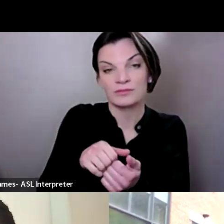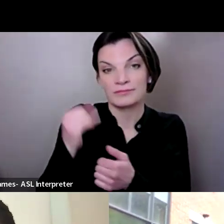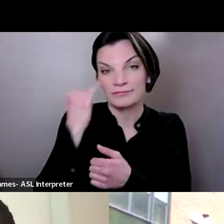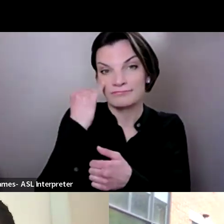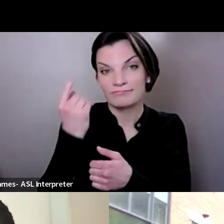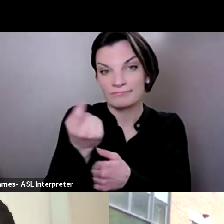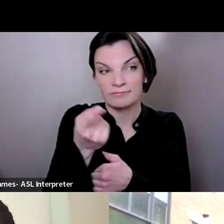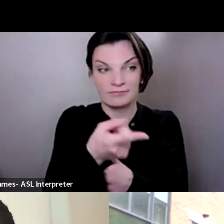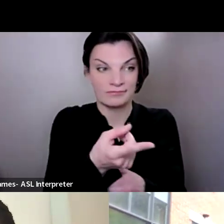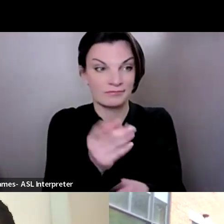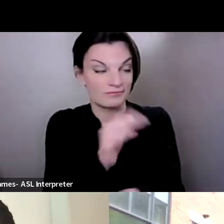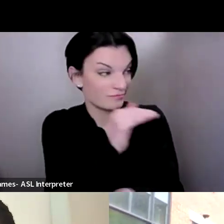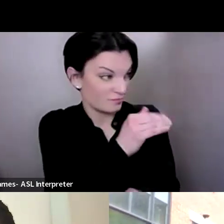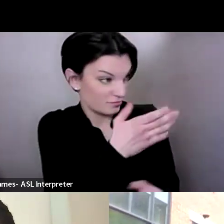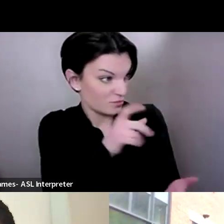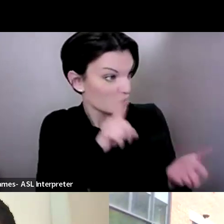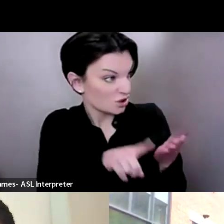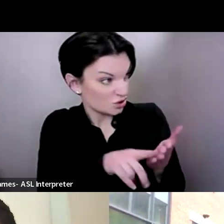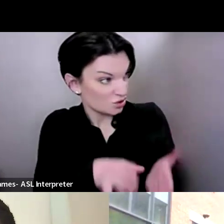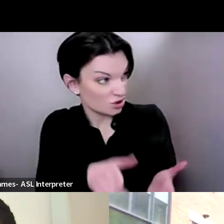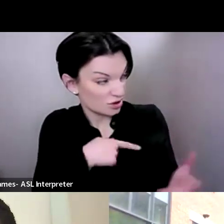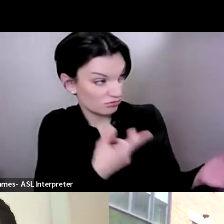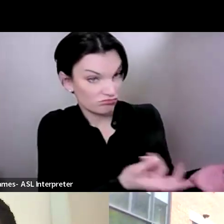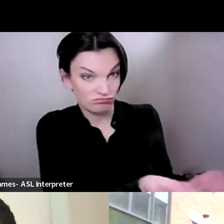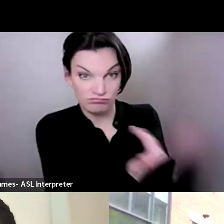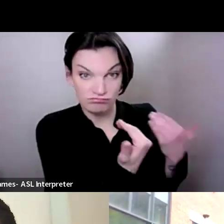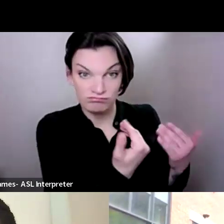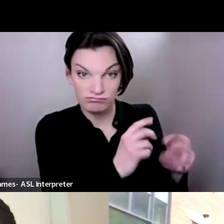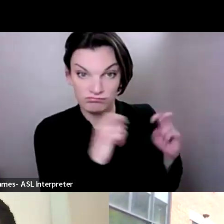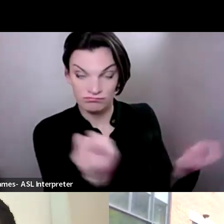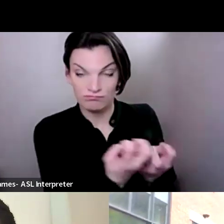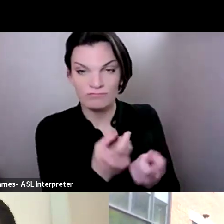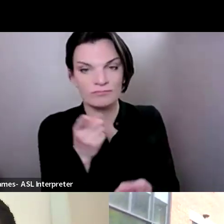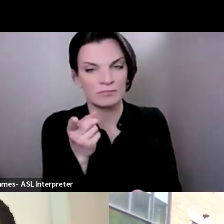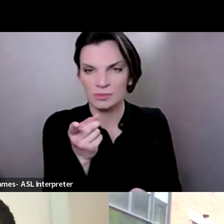my answer is no at the door. And your folks, like, you were thoughtful in your approach. It was